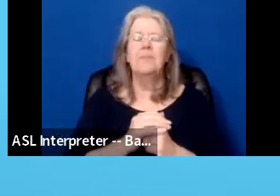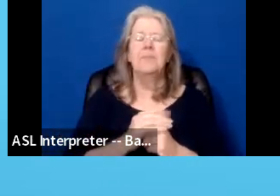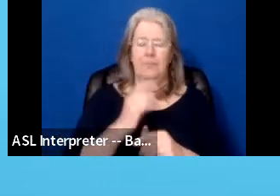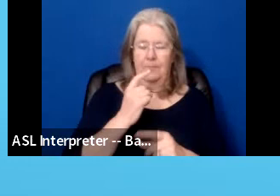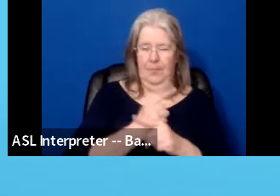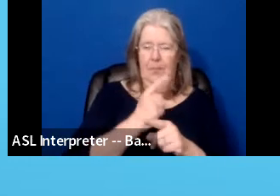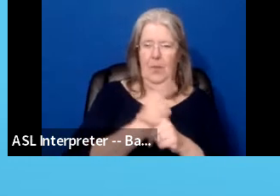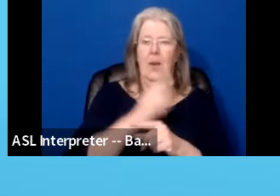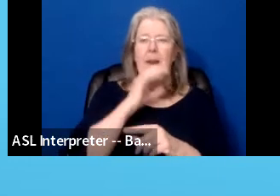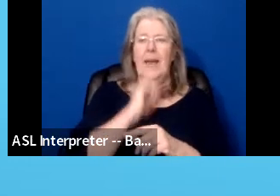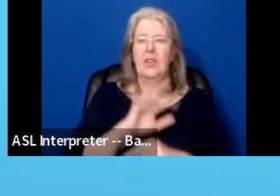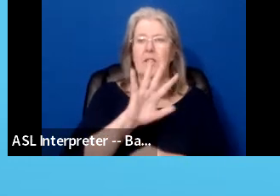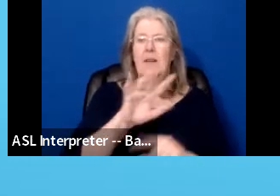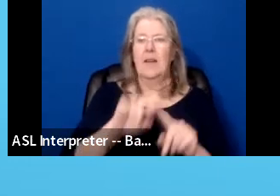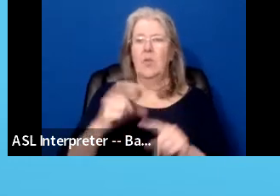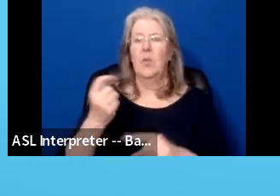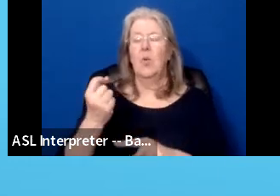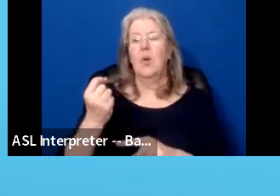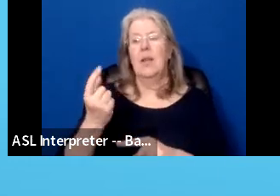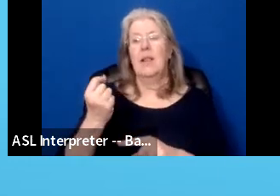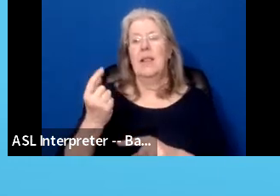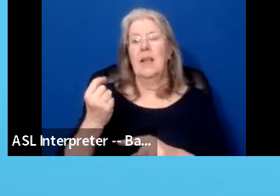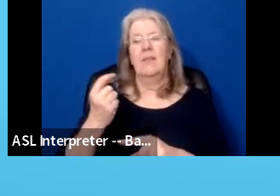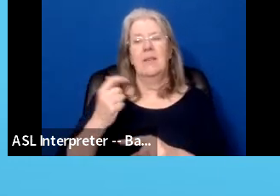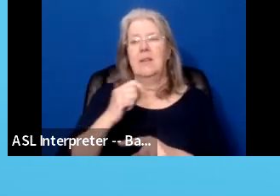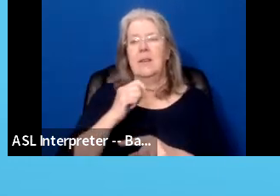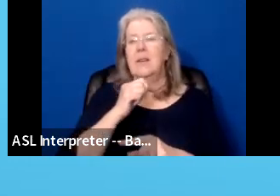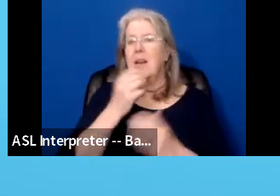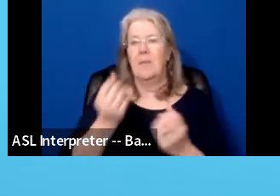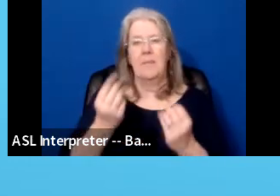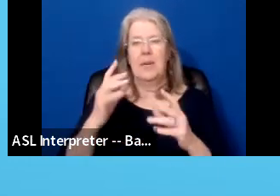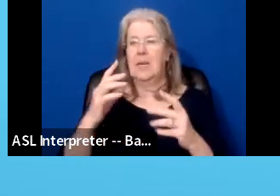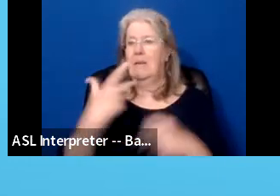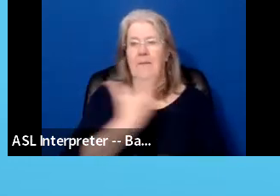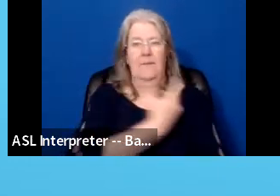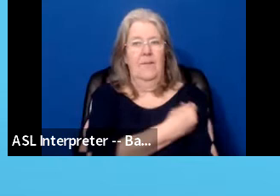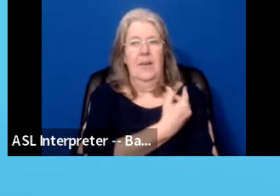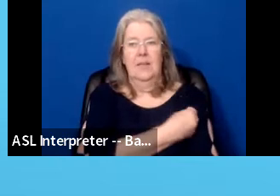because they were only recently able to get the vaccine, and I think that it will take